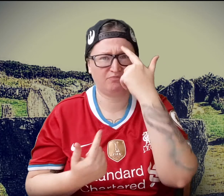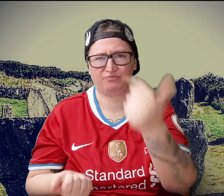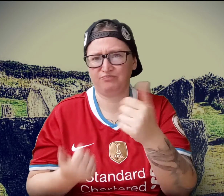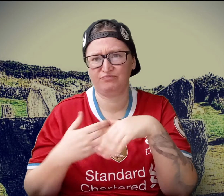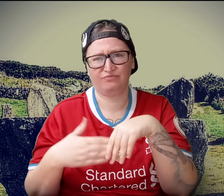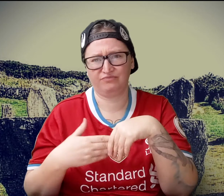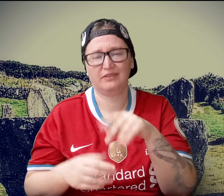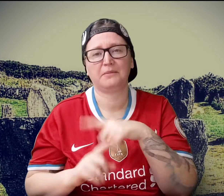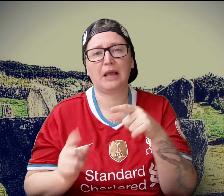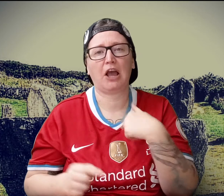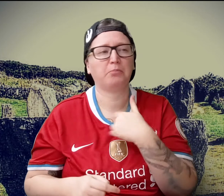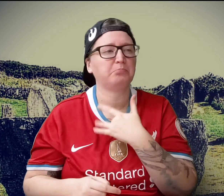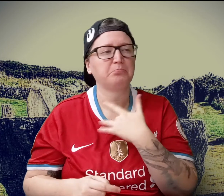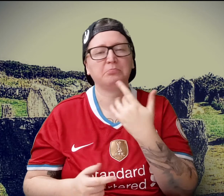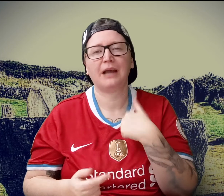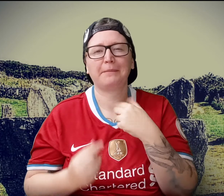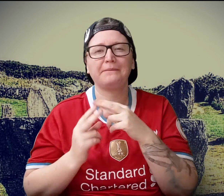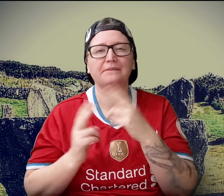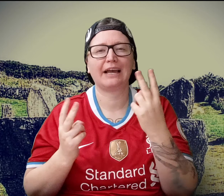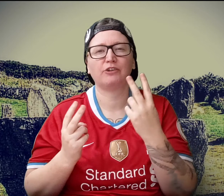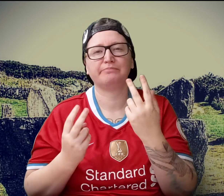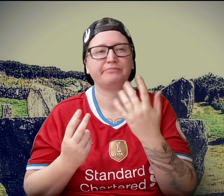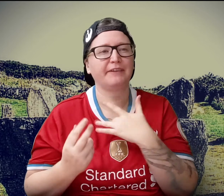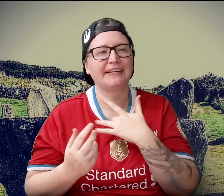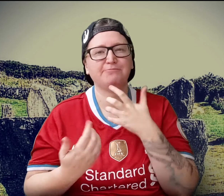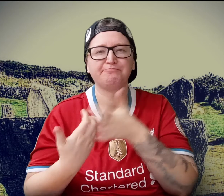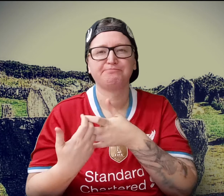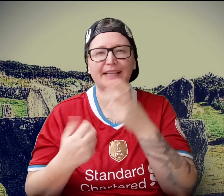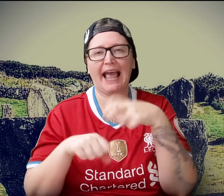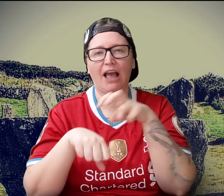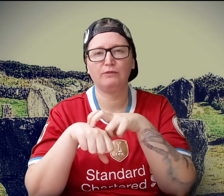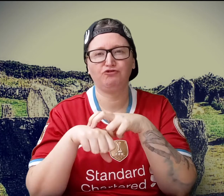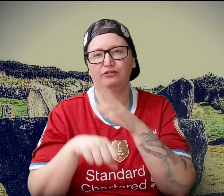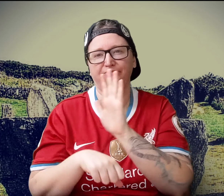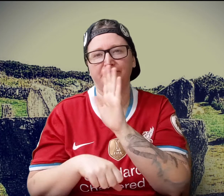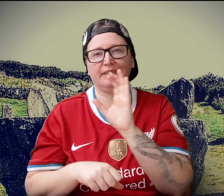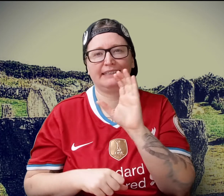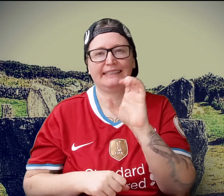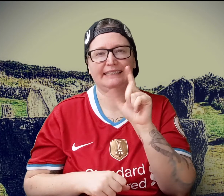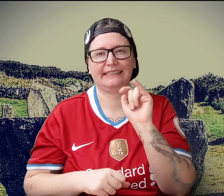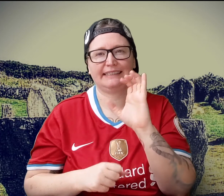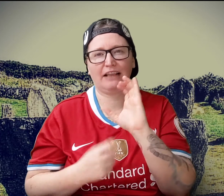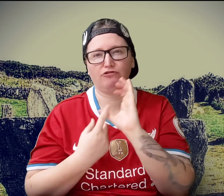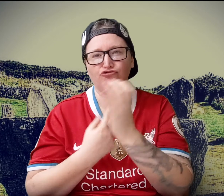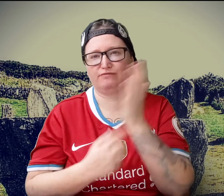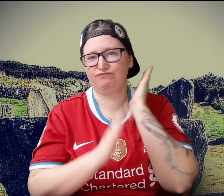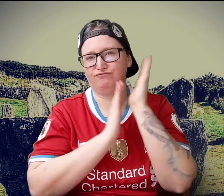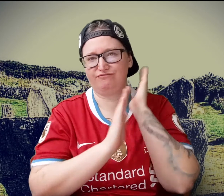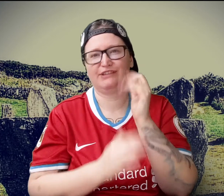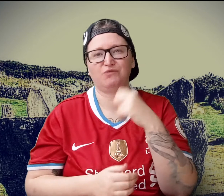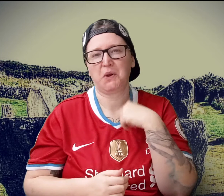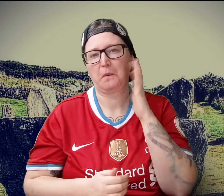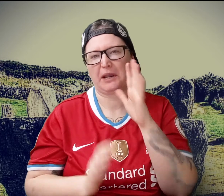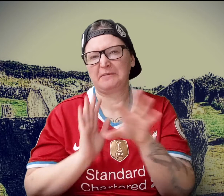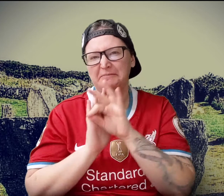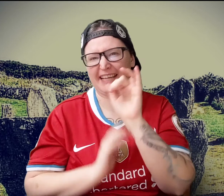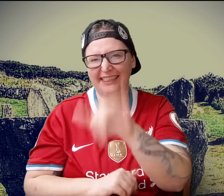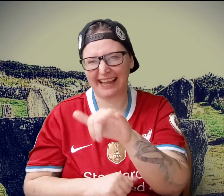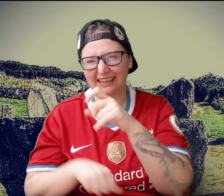much any culture it's up to you but I'm very more prone to Irish and Celtic so I'm gonna go ahead